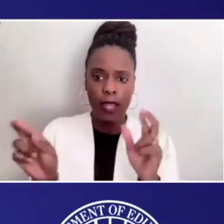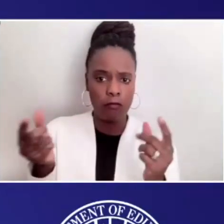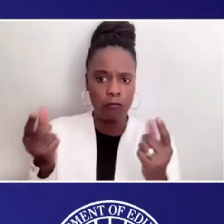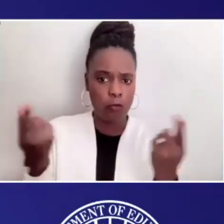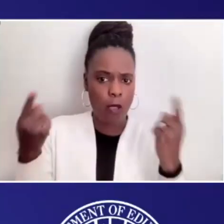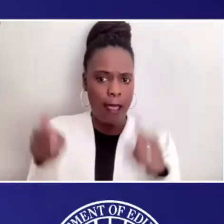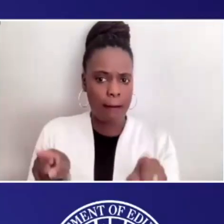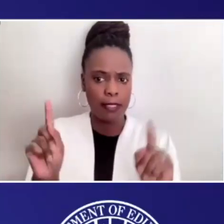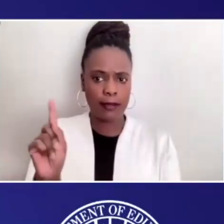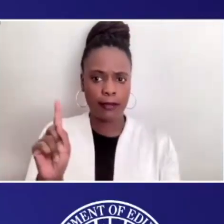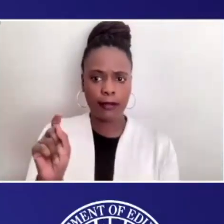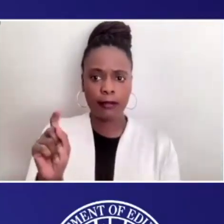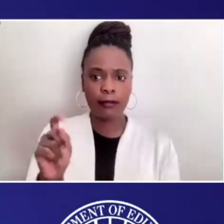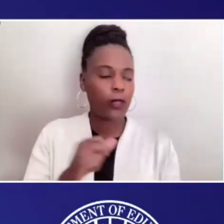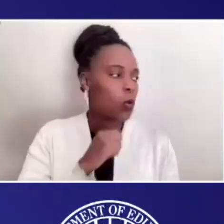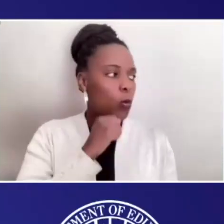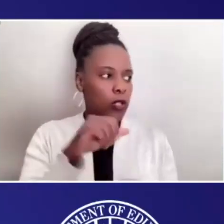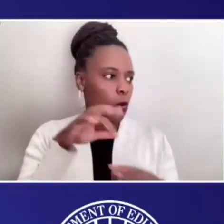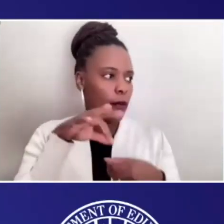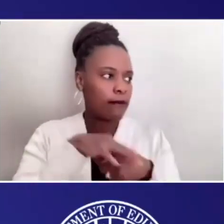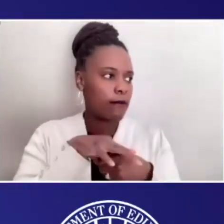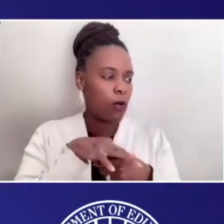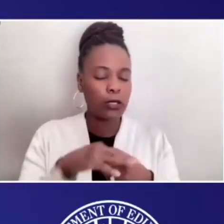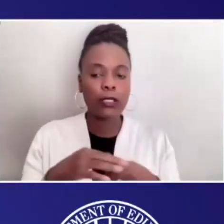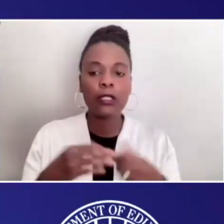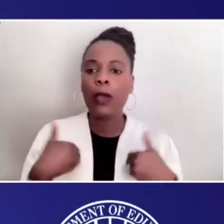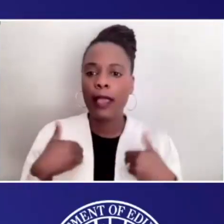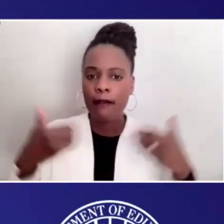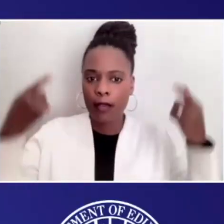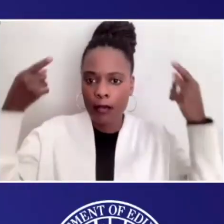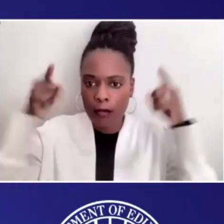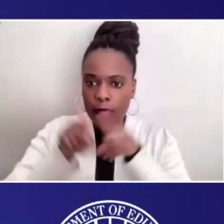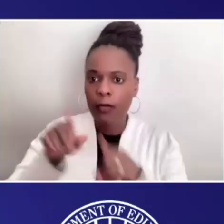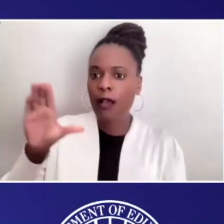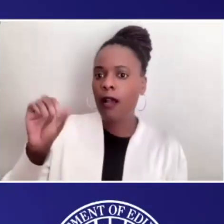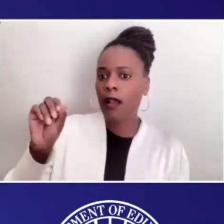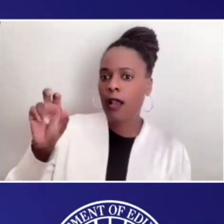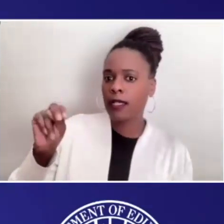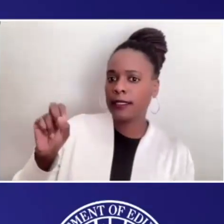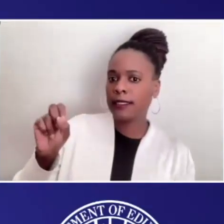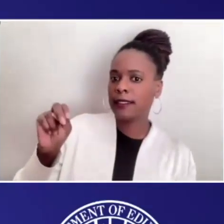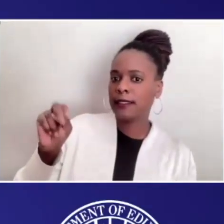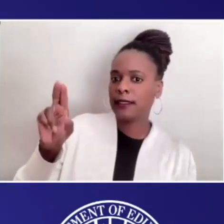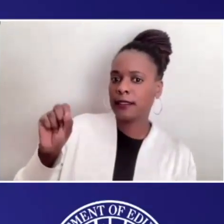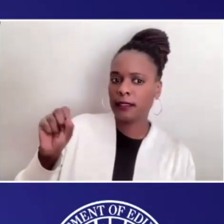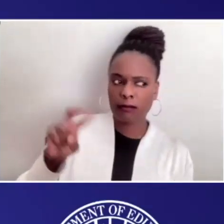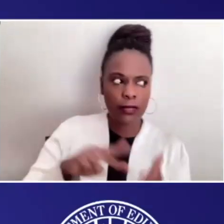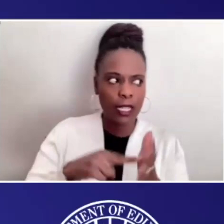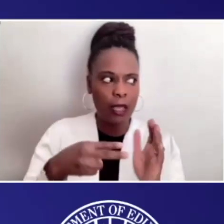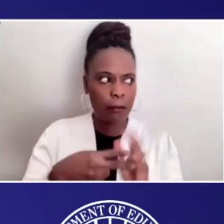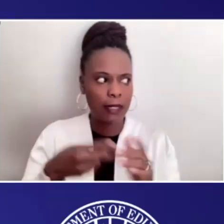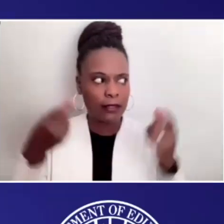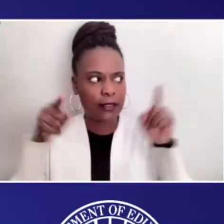We do not take a vote. We take consensus. So I meant vote for consensus, yeah. Consensus. Final consensus.